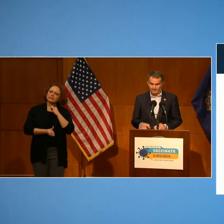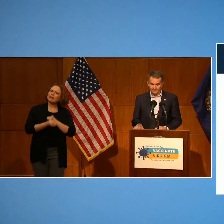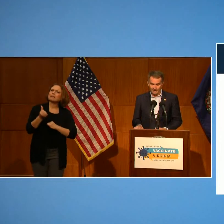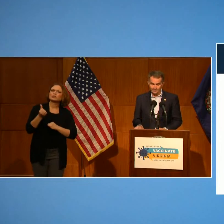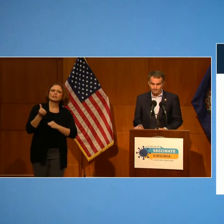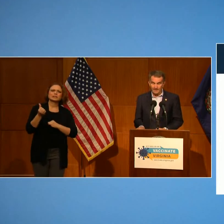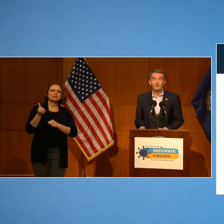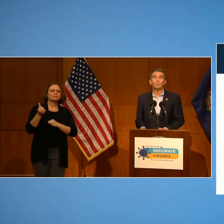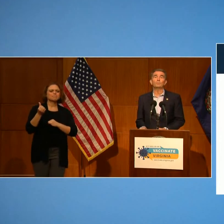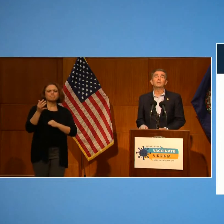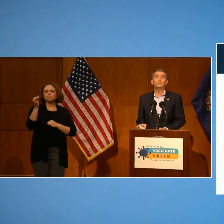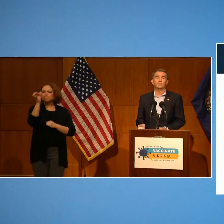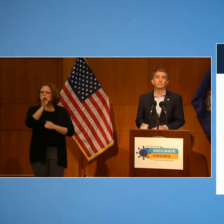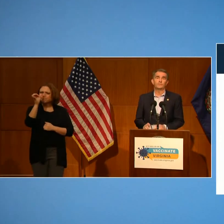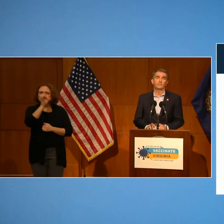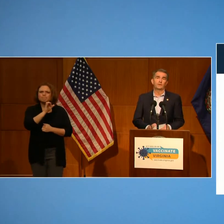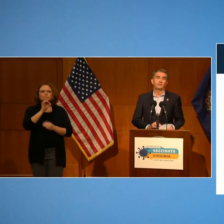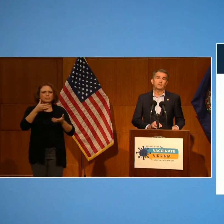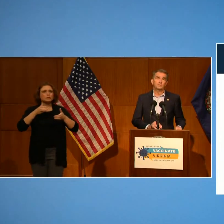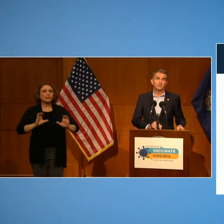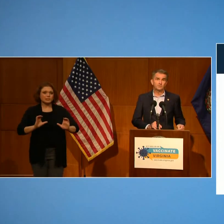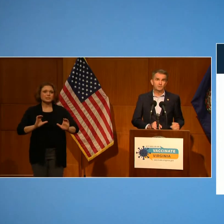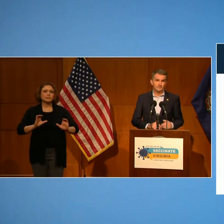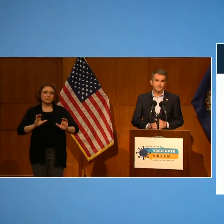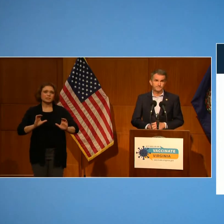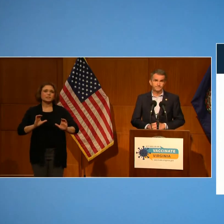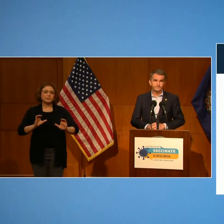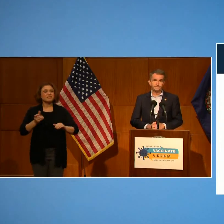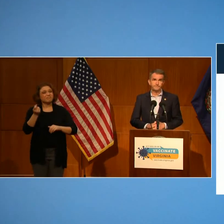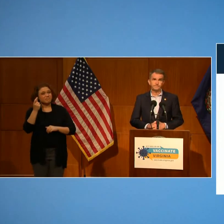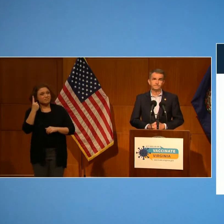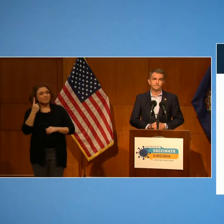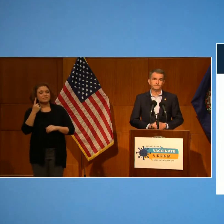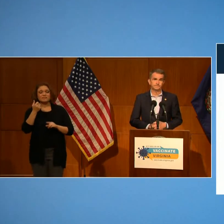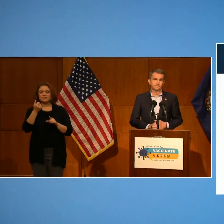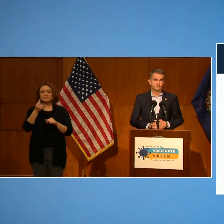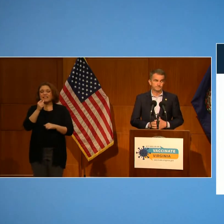YOU'RE TAKING A FOOLISH, DANGEROUS CHANCE, AND IT